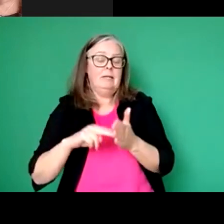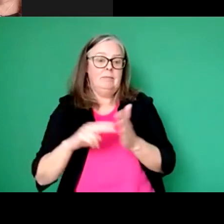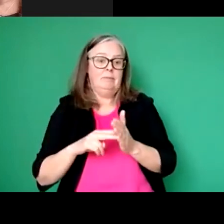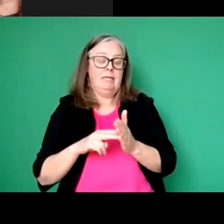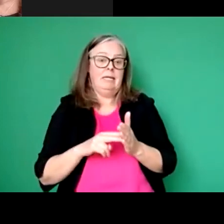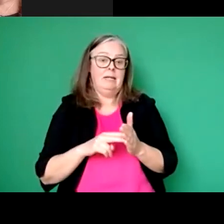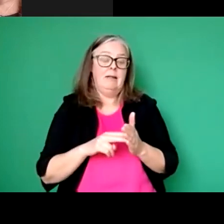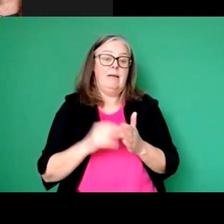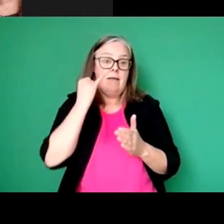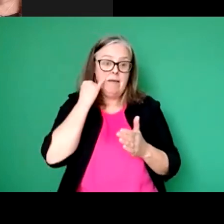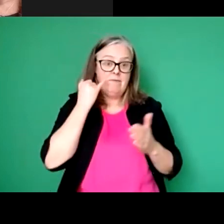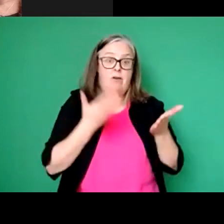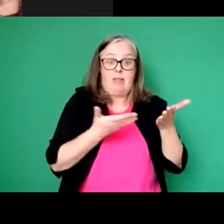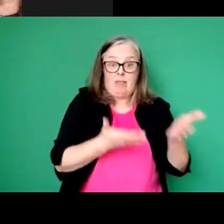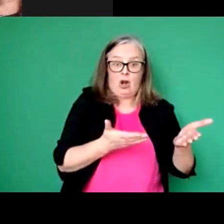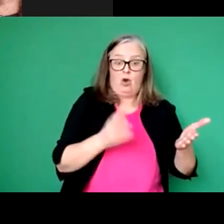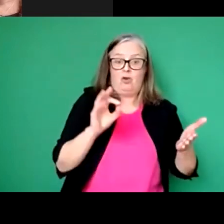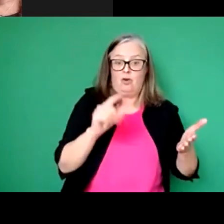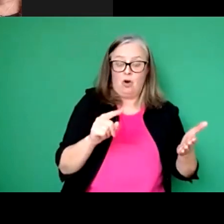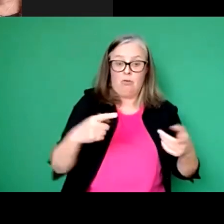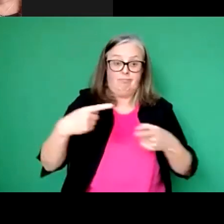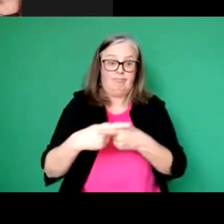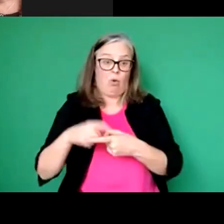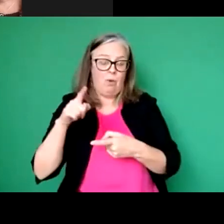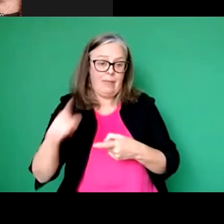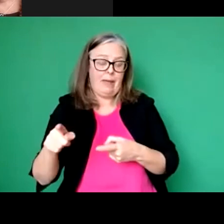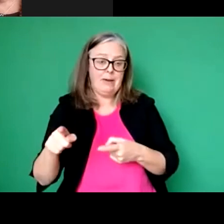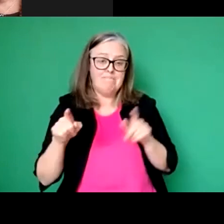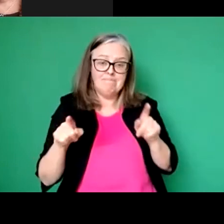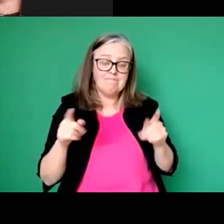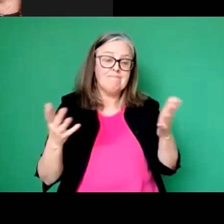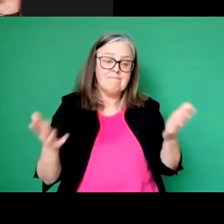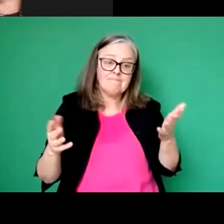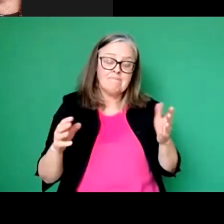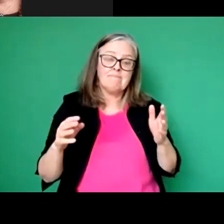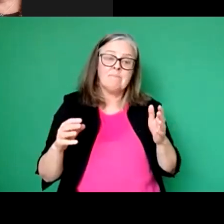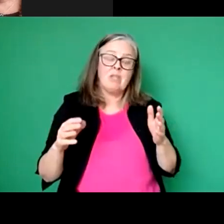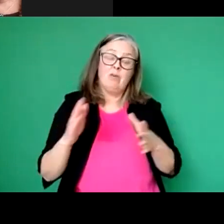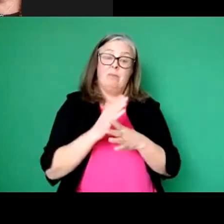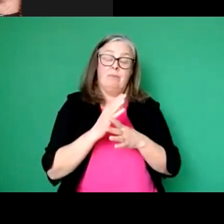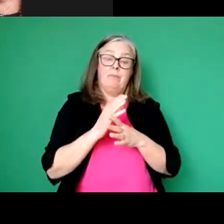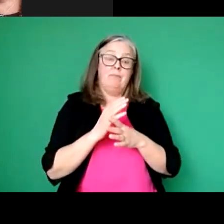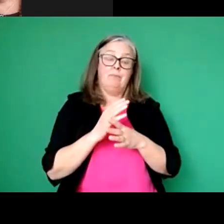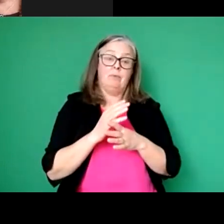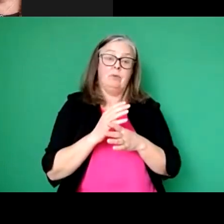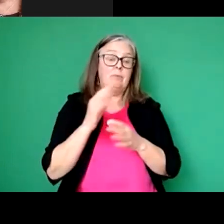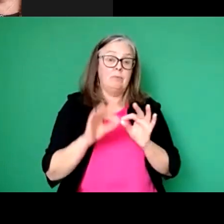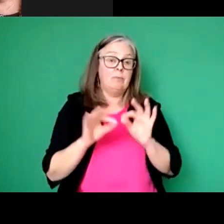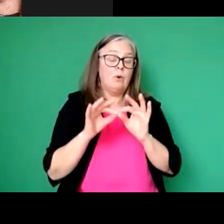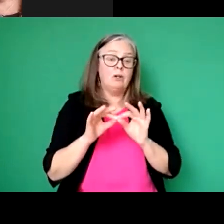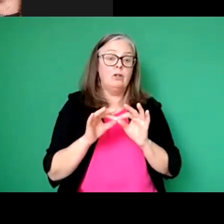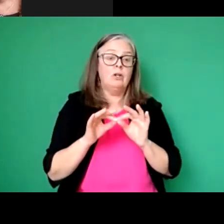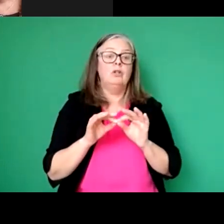of a dog i think the first um you know issue is establishing that those interferences are more